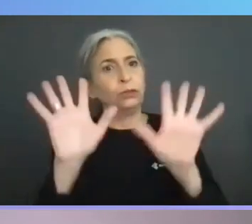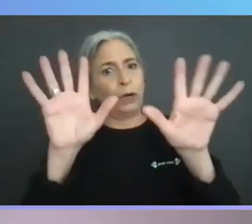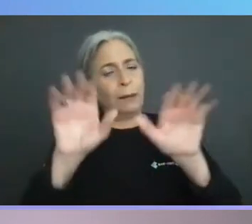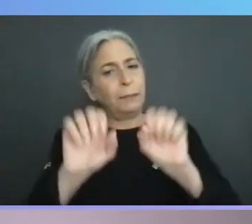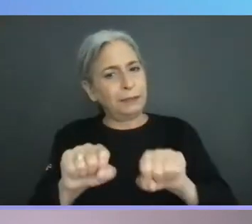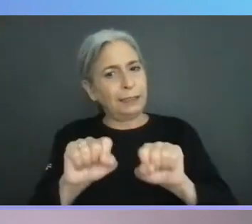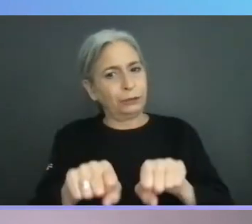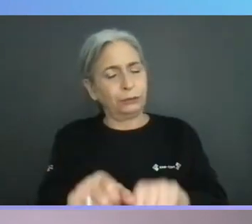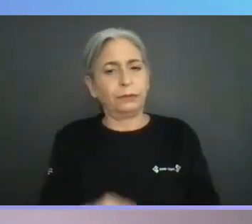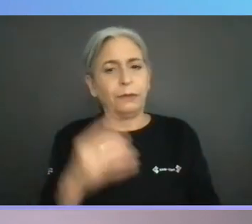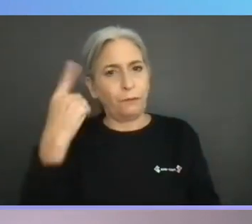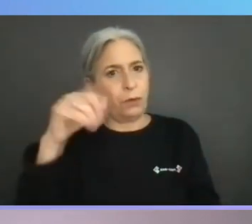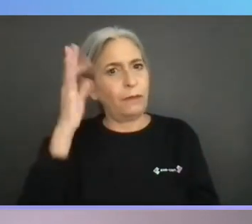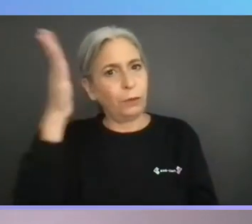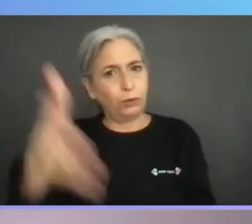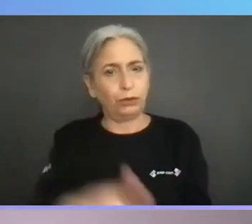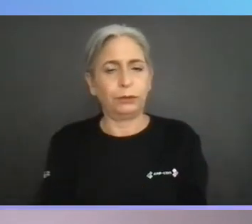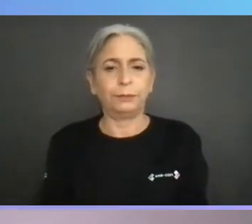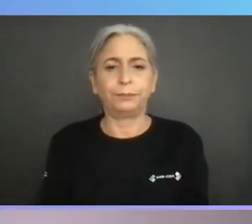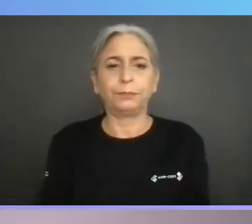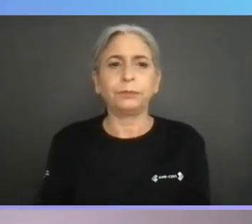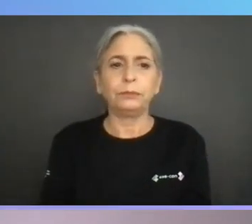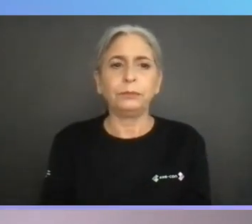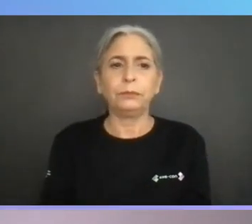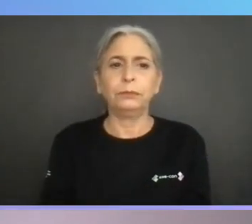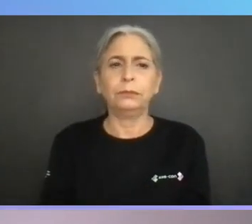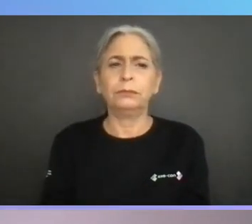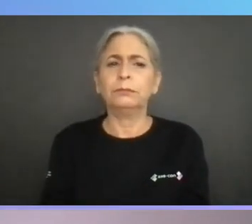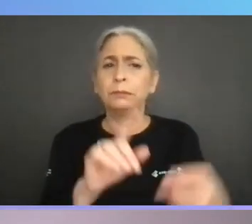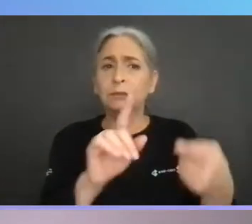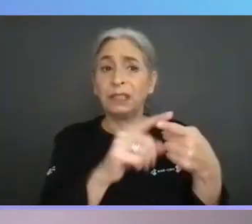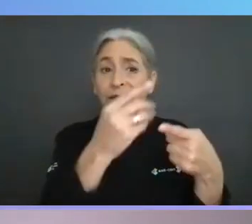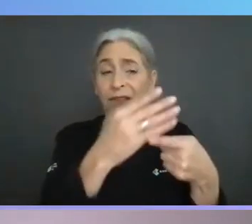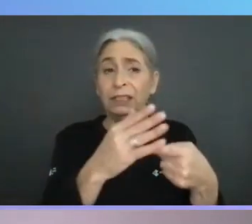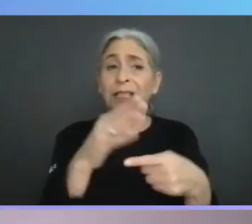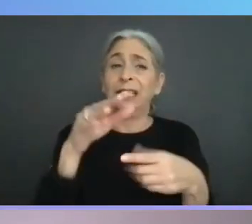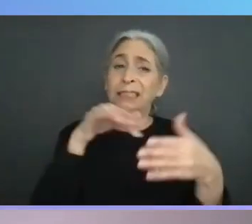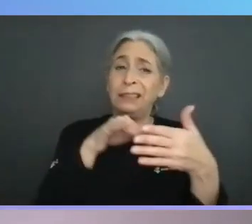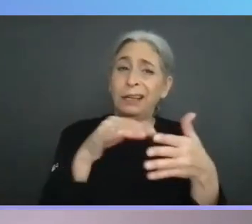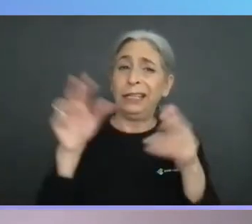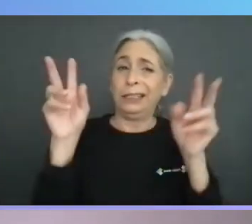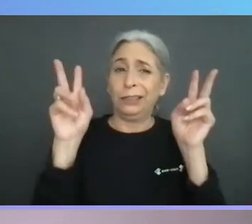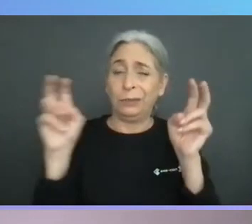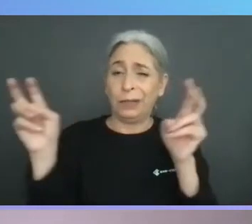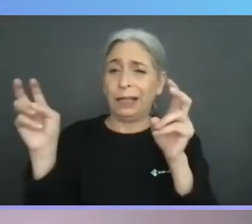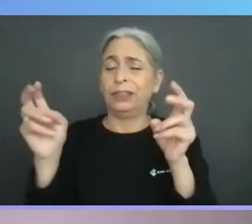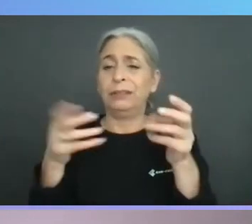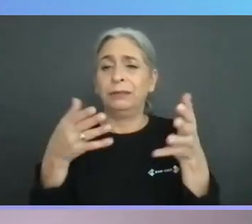eager to explore. So I've talked a little bit about the parts of image description as we've defined them for our study, and